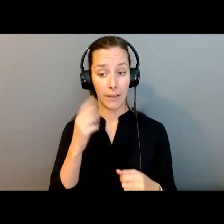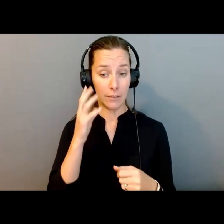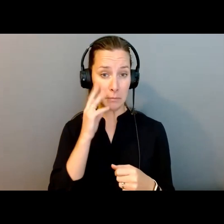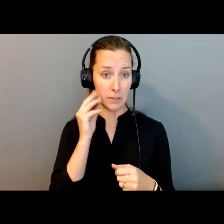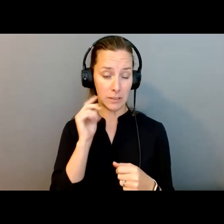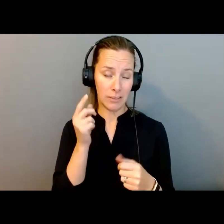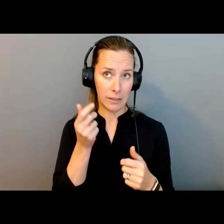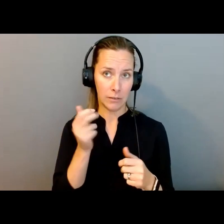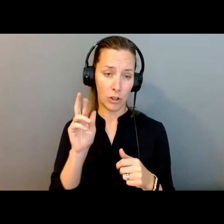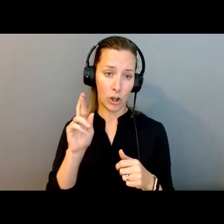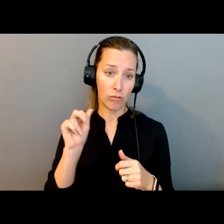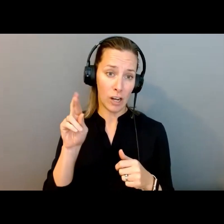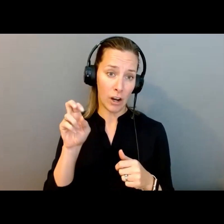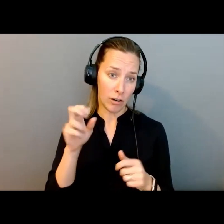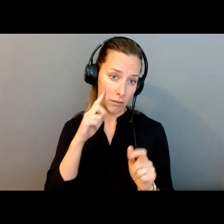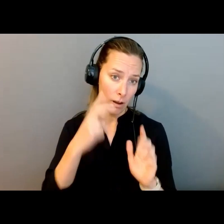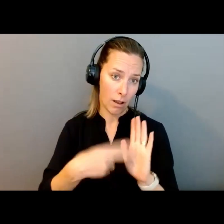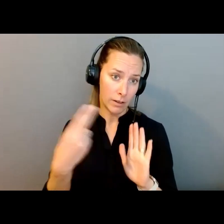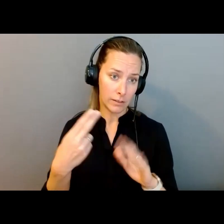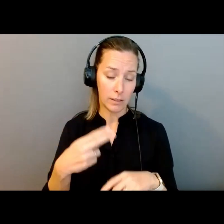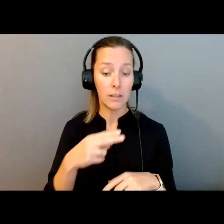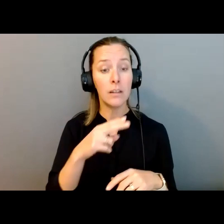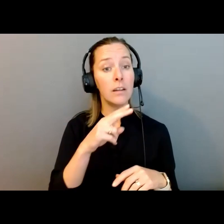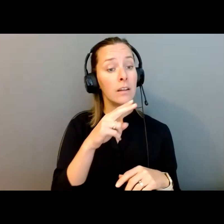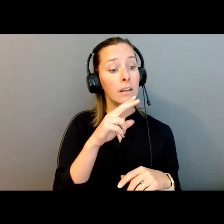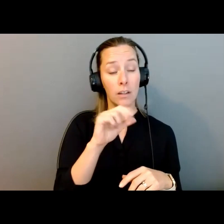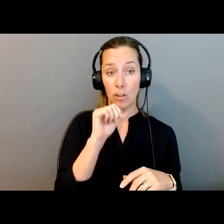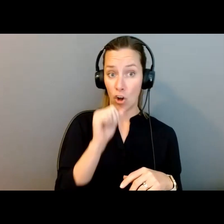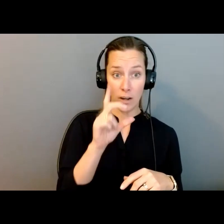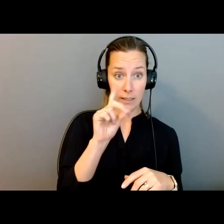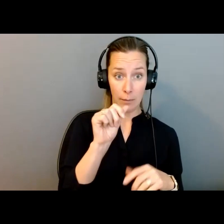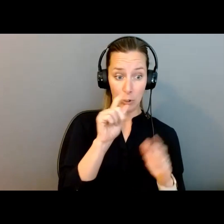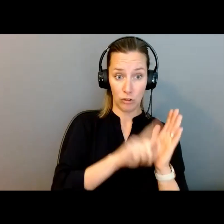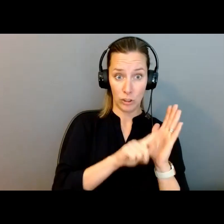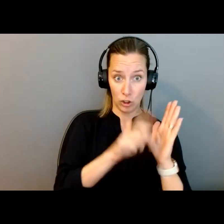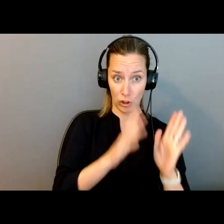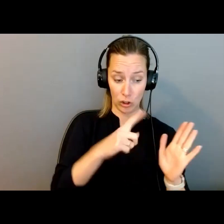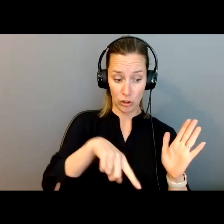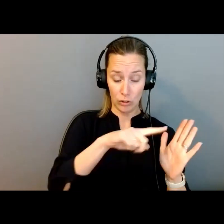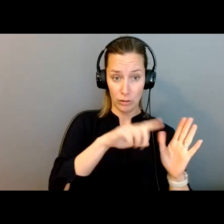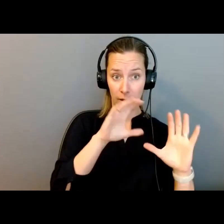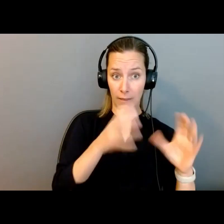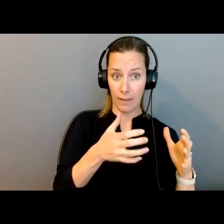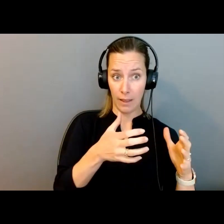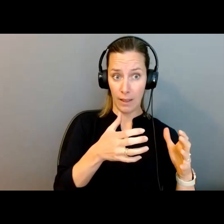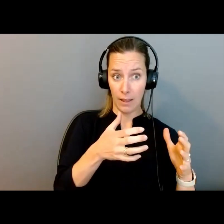to be honest, is when non-disabled researchers approach the work from a place of allyship.